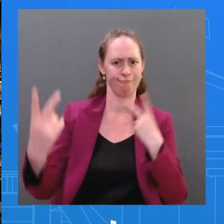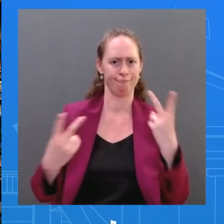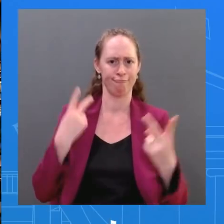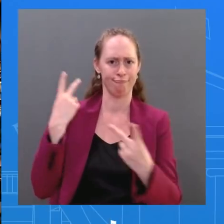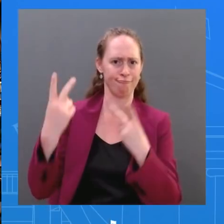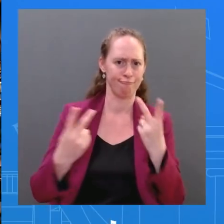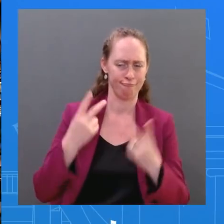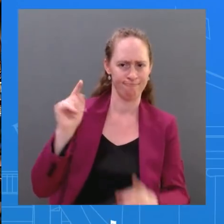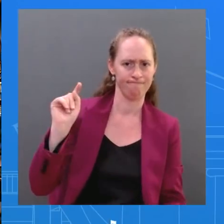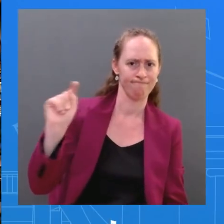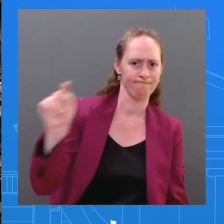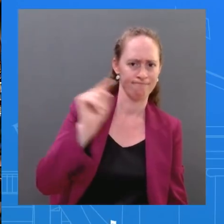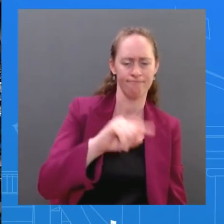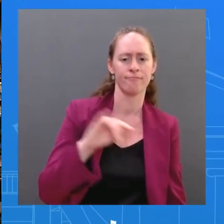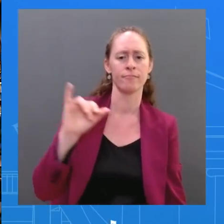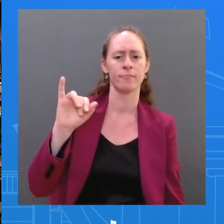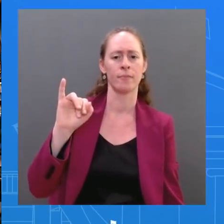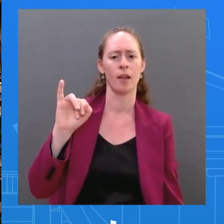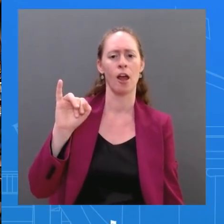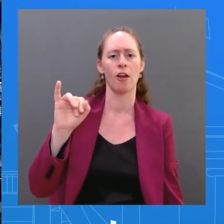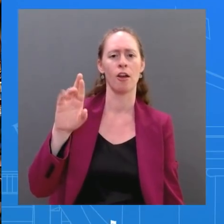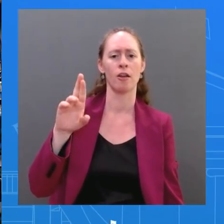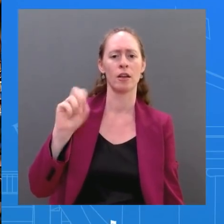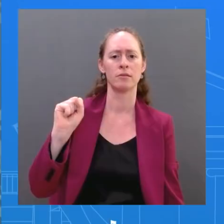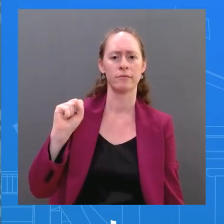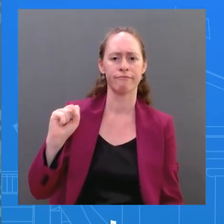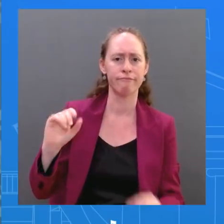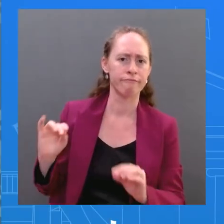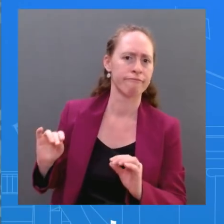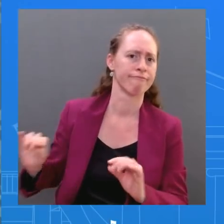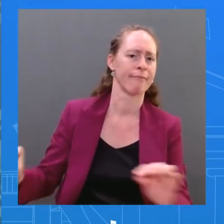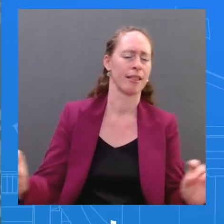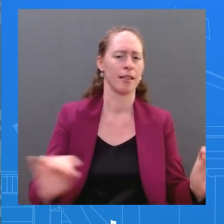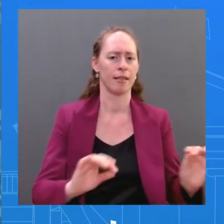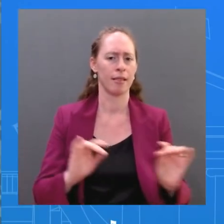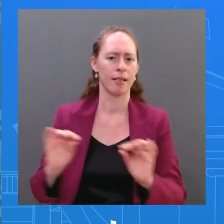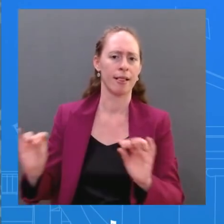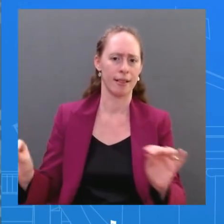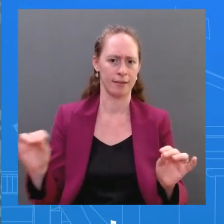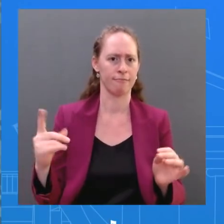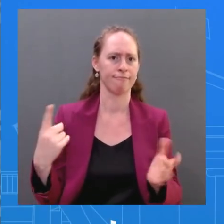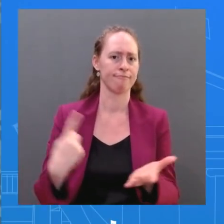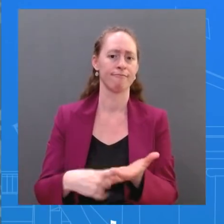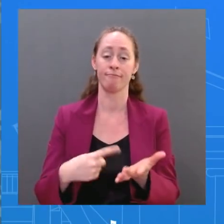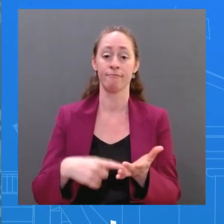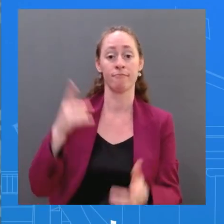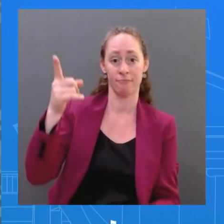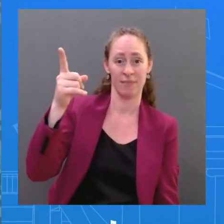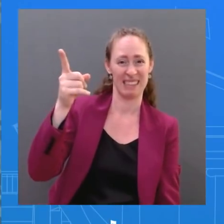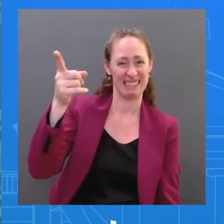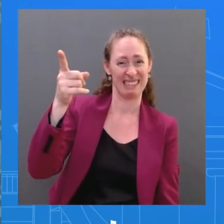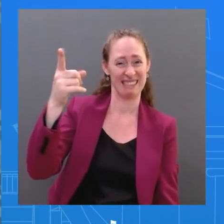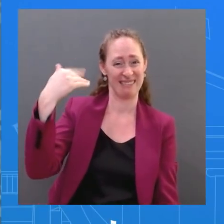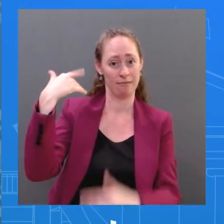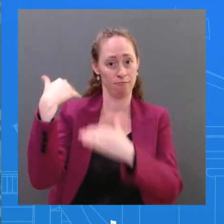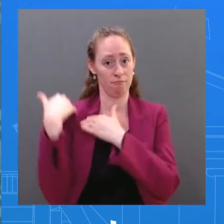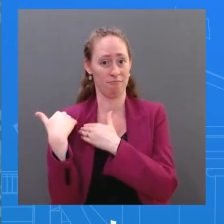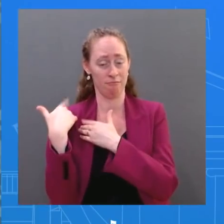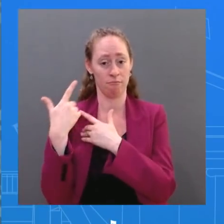does the IRS Commissioner have the President's confidence? Ms. Jean-Pierre: So I'll say this: We don't comment on enforcement actions taken by the IRS. So just the first thing -- >> The Press: